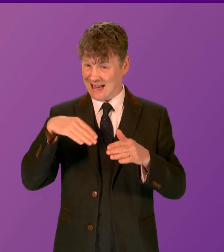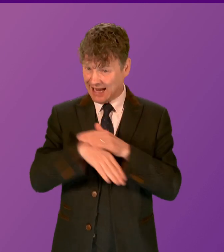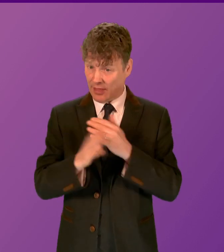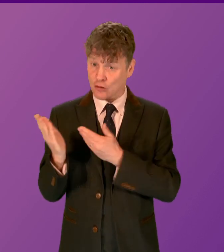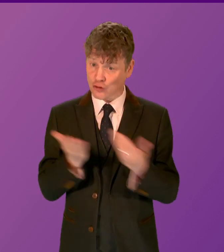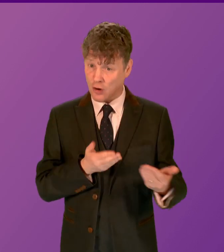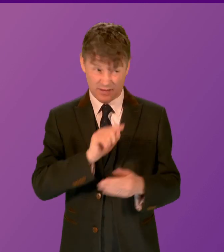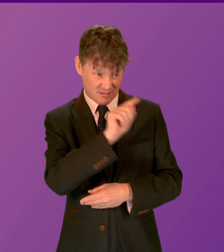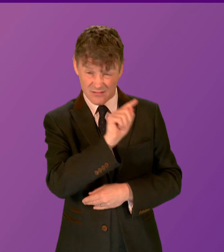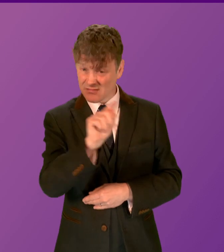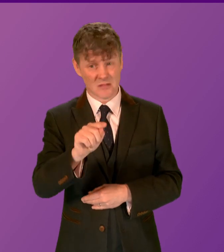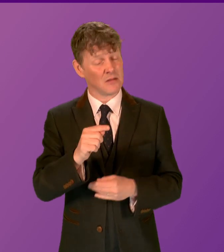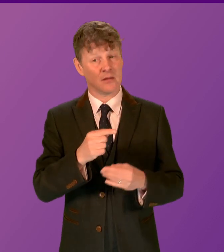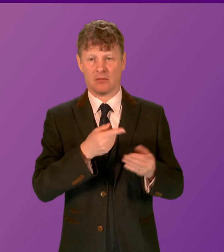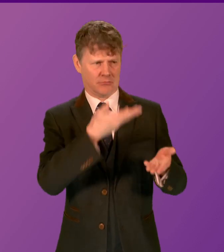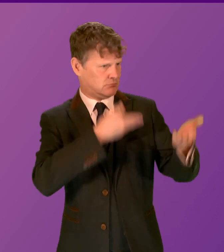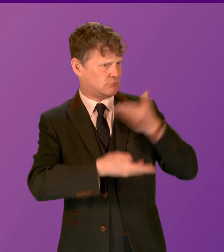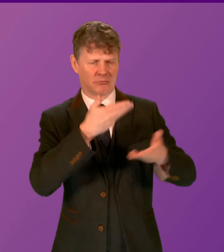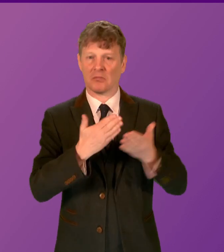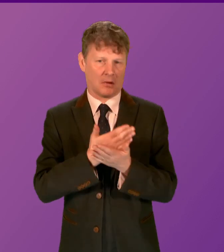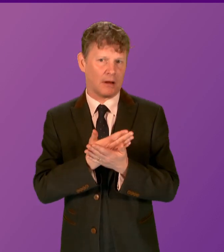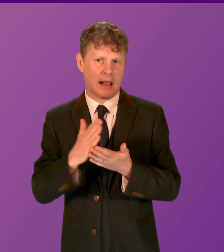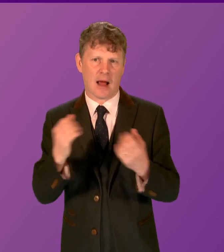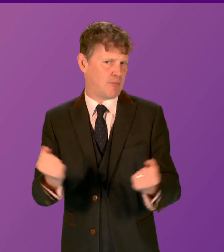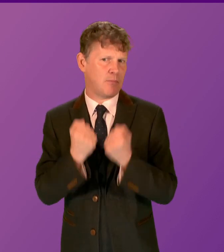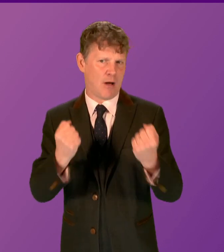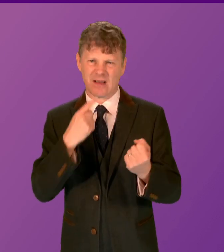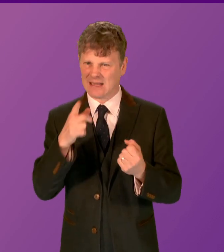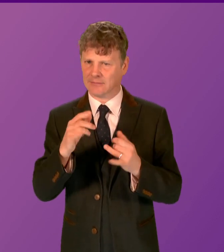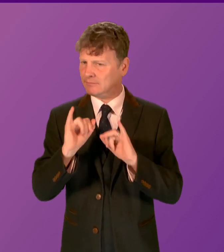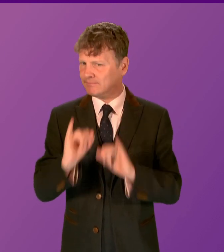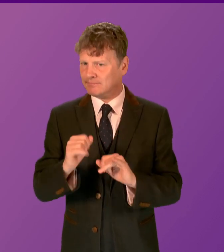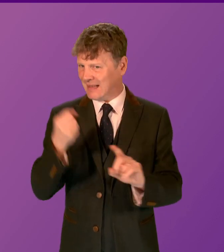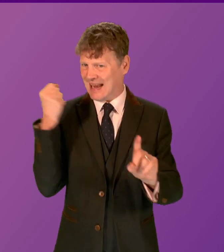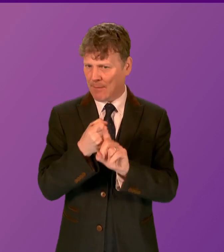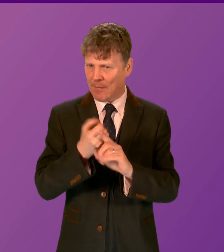many others, who have spoken powerfully about the impact that those protests are having on staff.